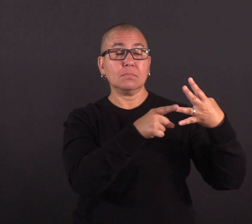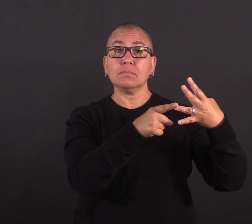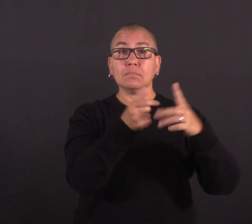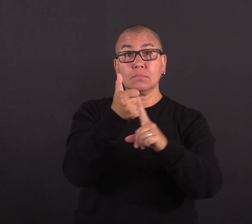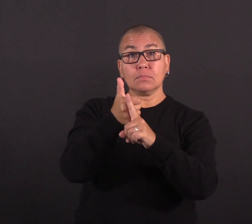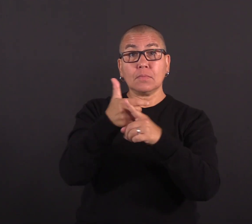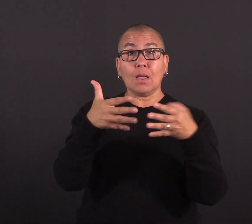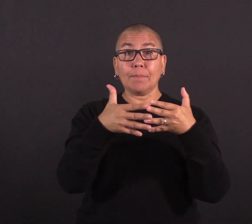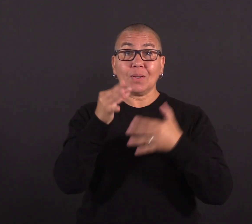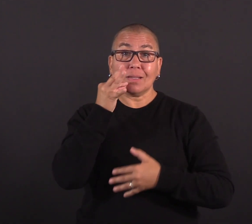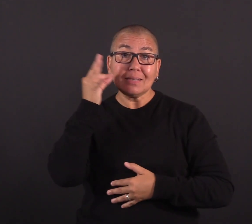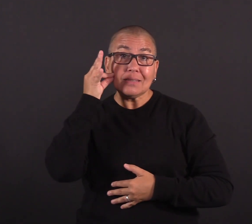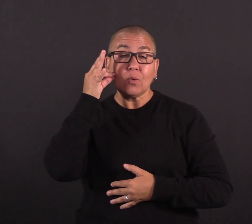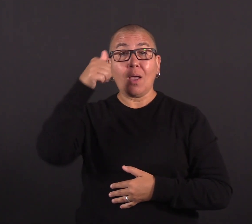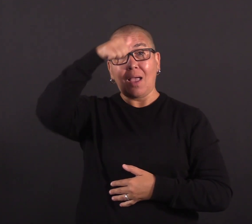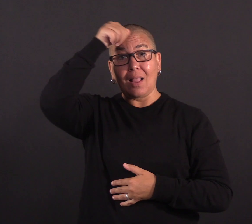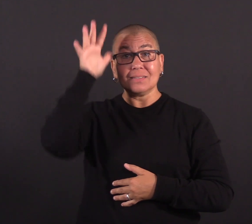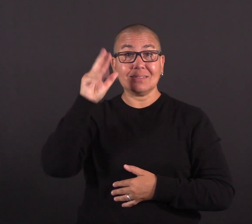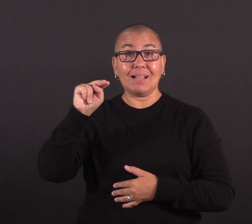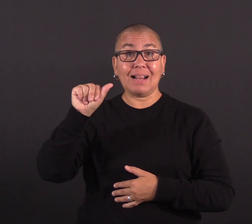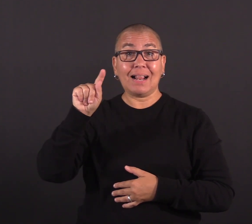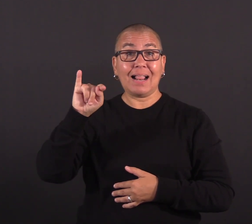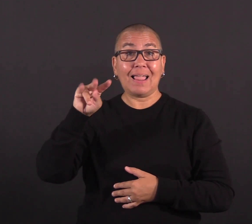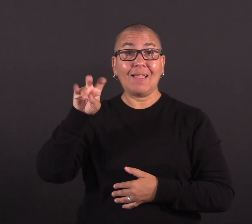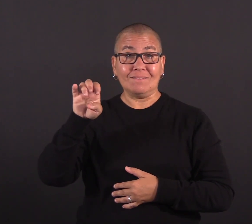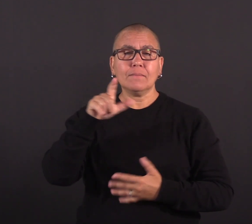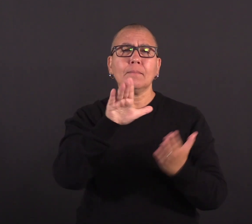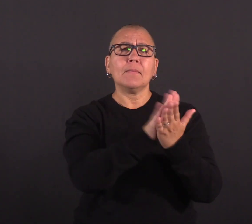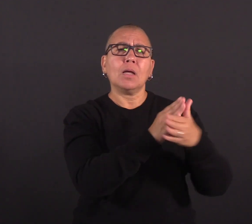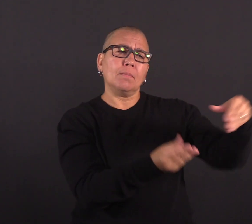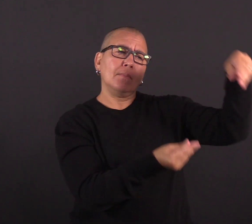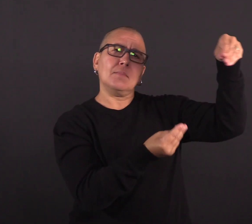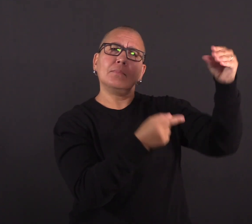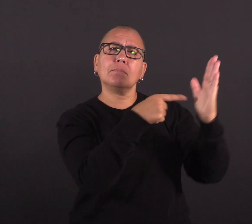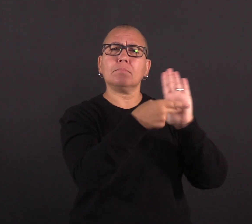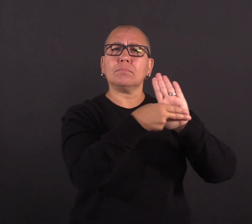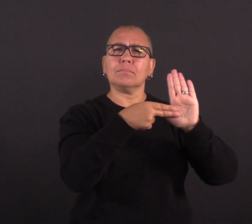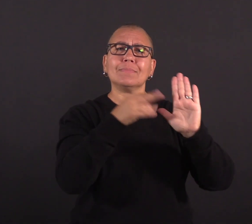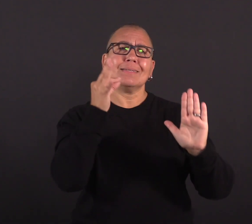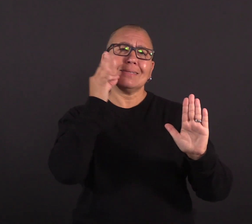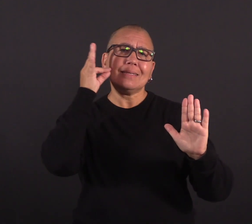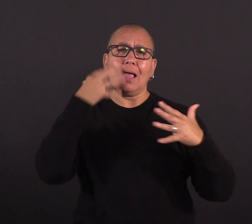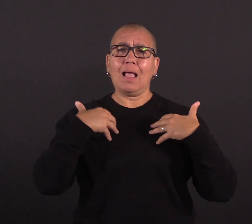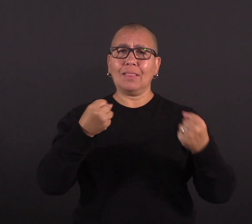Medicaid-eligible” and “Medicaid-enrolled” are equivalent and refer to children who have health